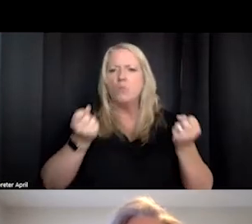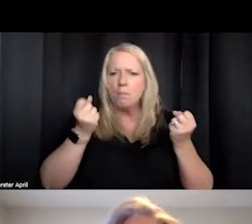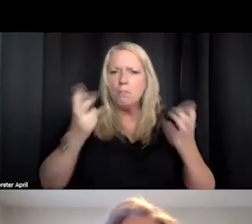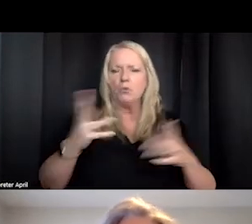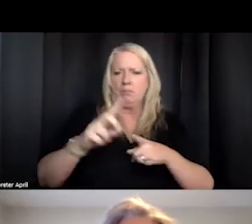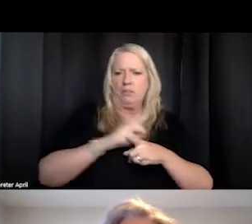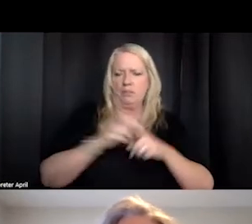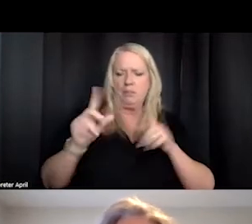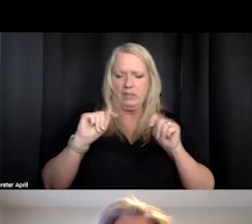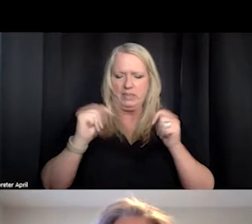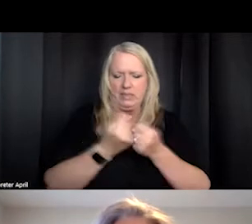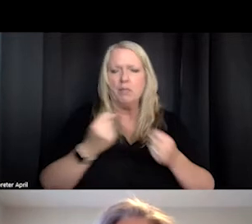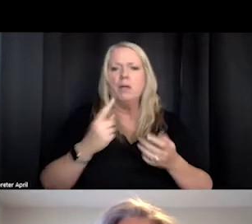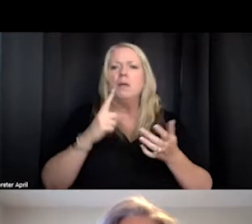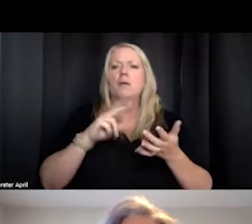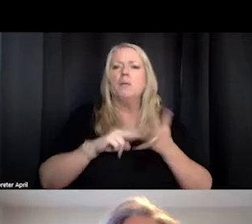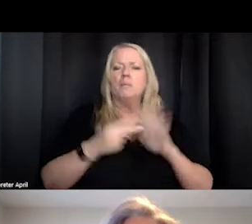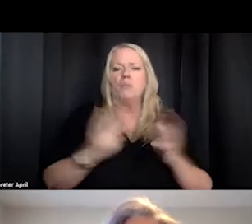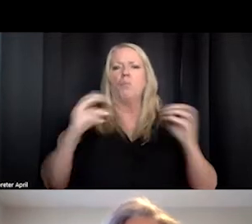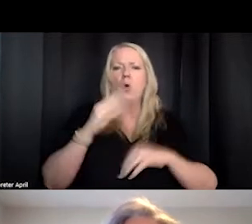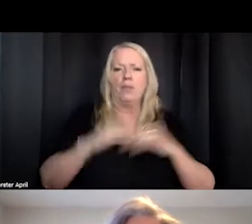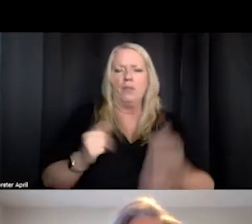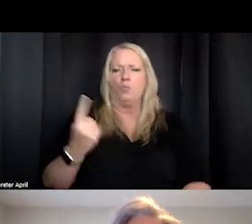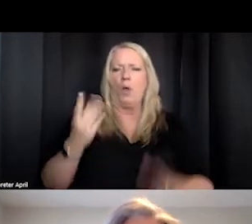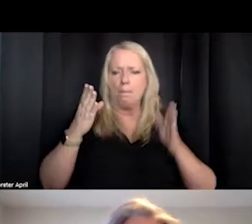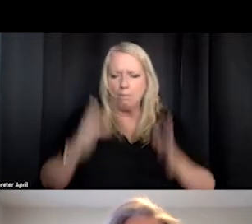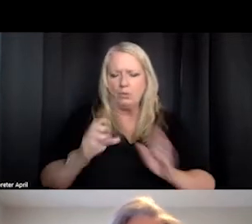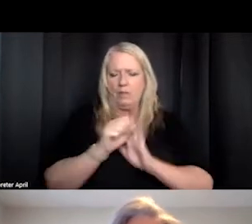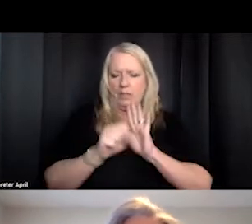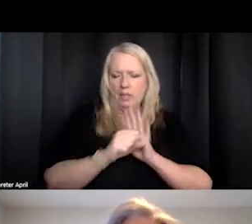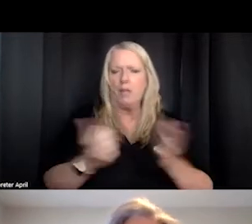BUT A TEAM NEEDS MORE THAN ONE PERSON. STATES CAN HAVE MR. THAN TWO PEOPLE. BUT IT HAS TO BE